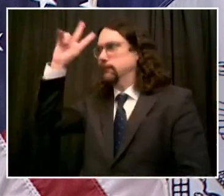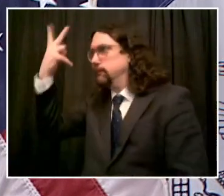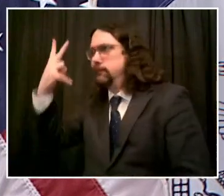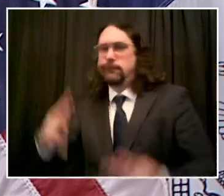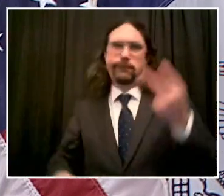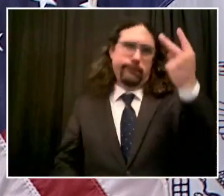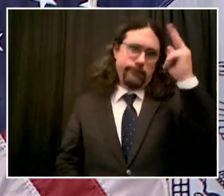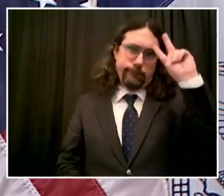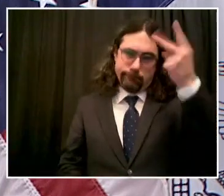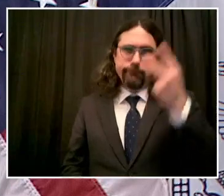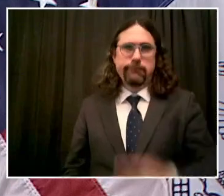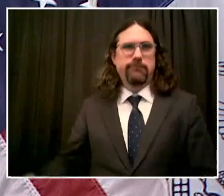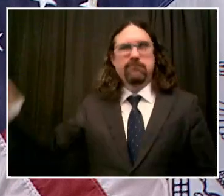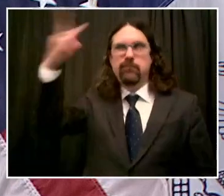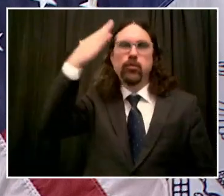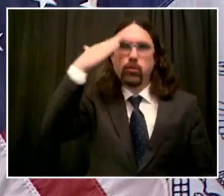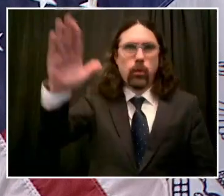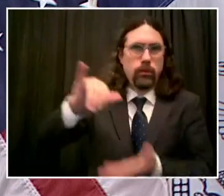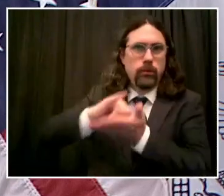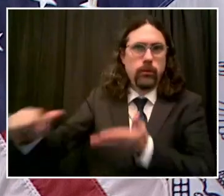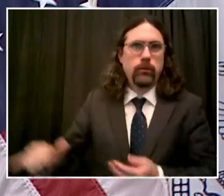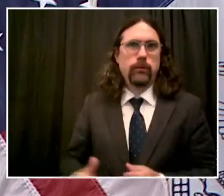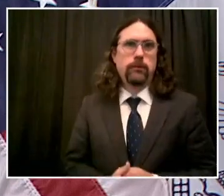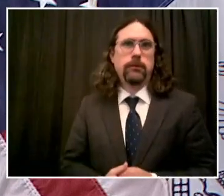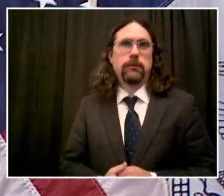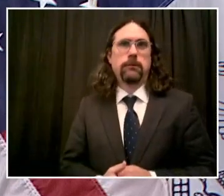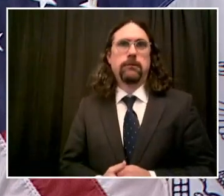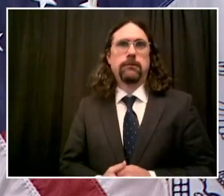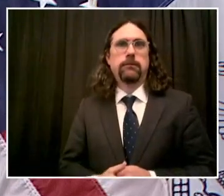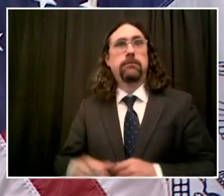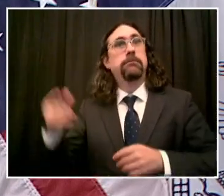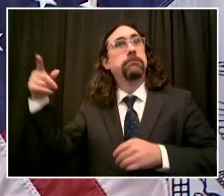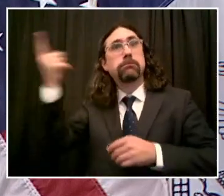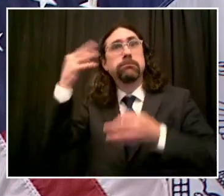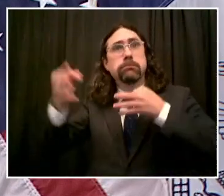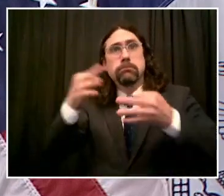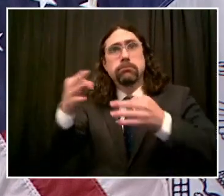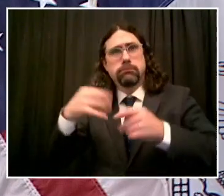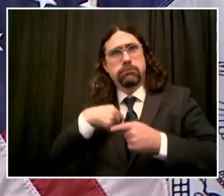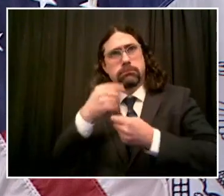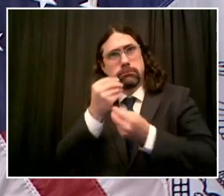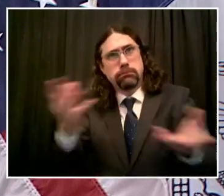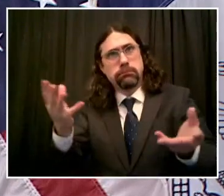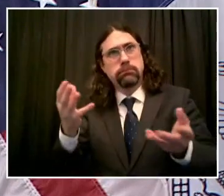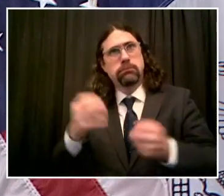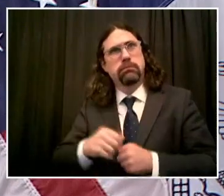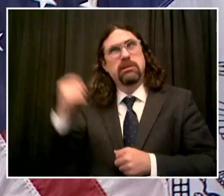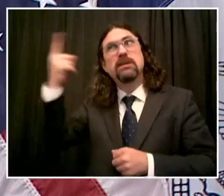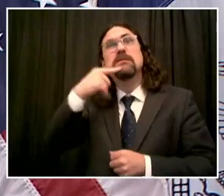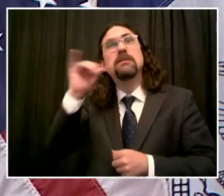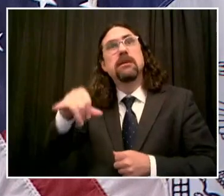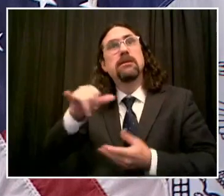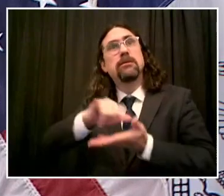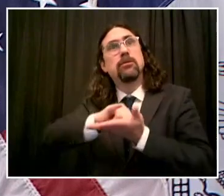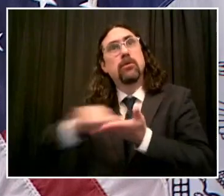MISUNDERSTOOD NEW YORK CITY, MISUNDERSTOOD THE PEOPLE OF NEW YORK CITY. PEOPLE IN NEW YORK CITY ARE STRONG AND RESILIENT.